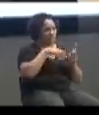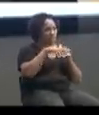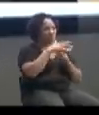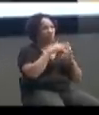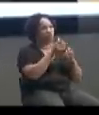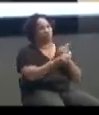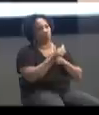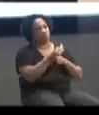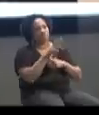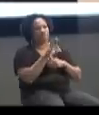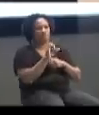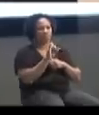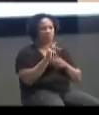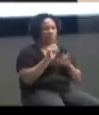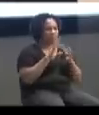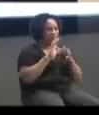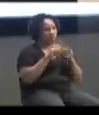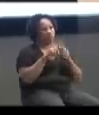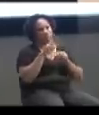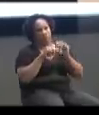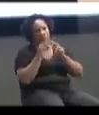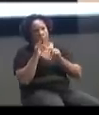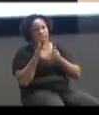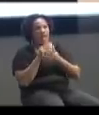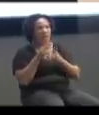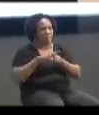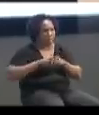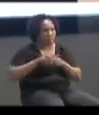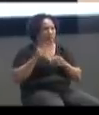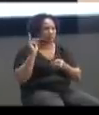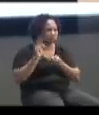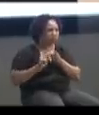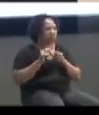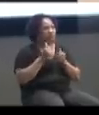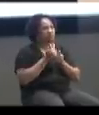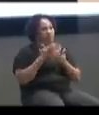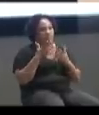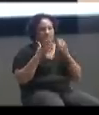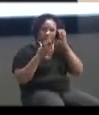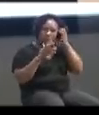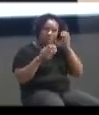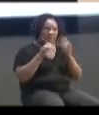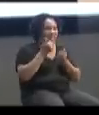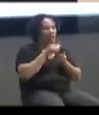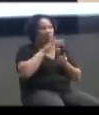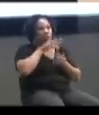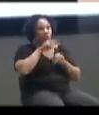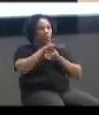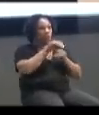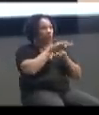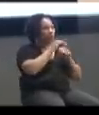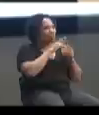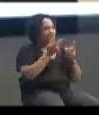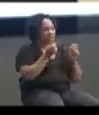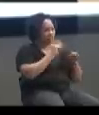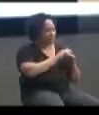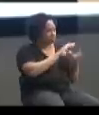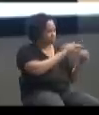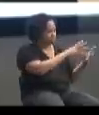CLIMATE CHANGE RISK IN RELATION TO STRUCTURE AND MAINTENANCE, REDUCING OUR CARBON FOOTPRINT BY LEVERAGING OUR SUPPLY CHAIN,